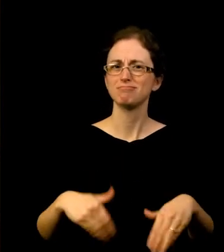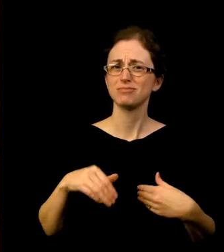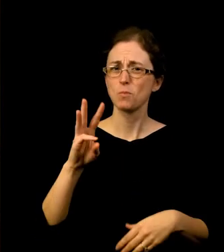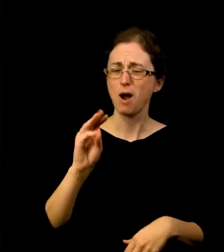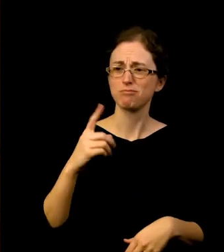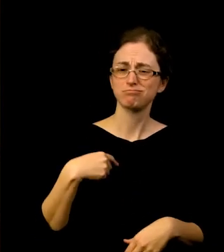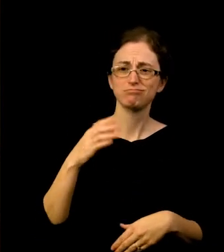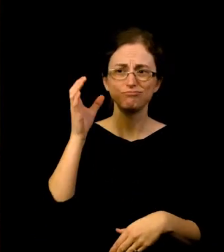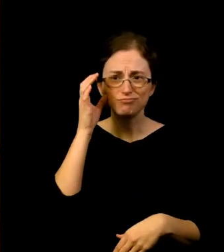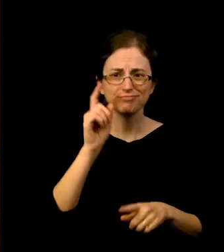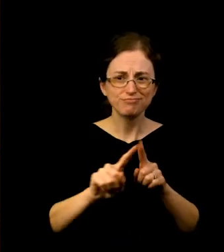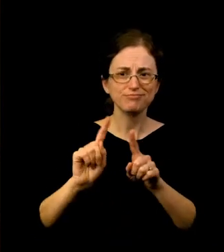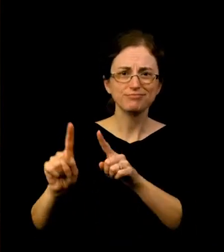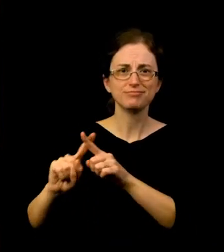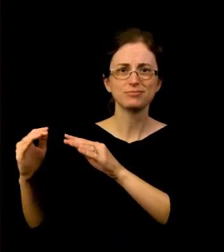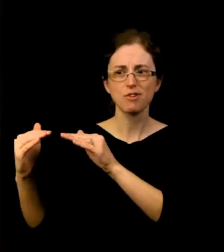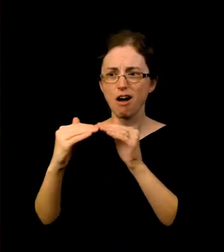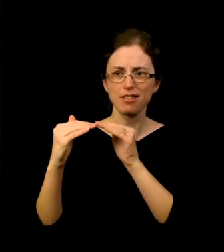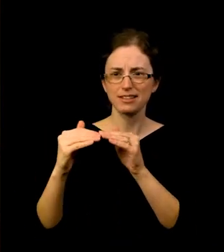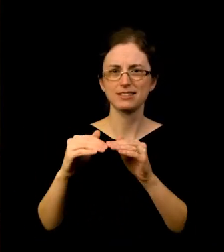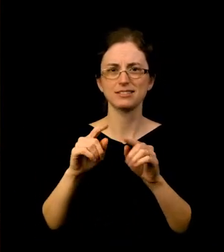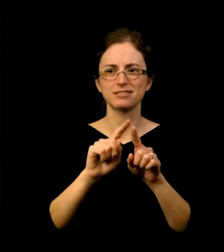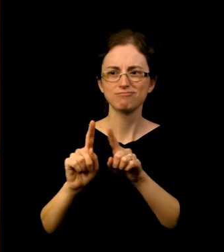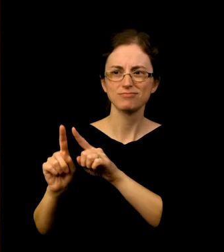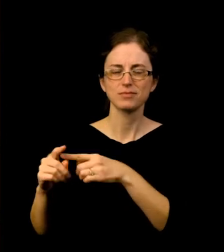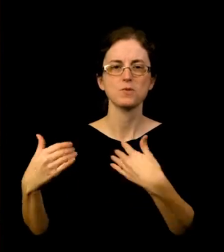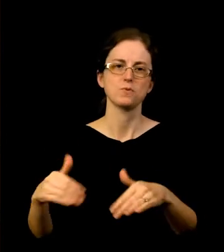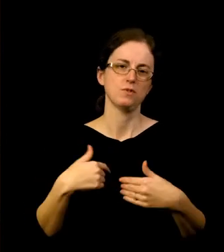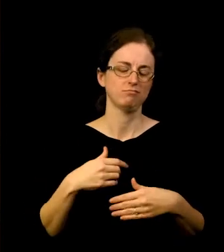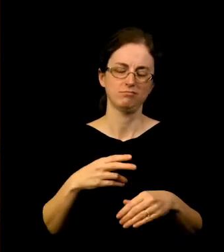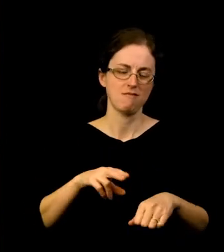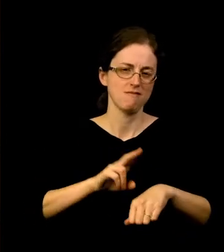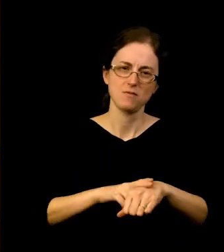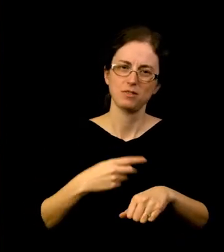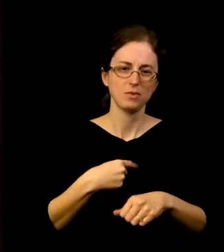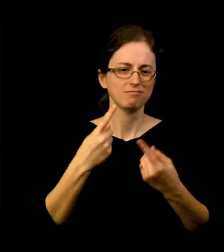it comes as no surprise to me that we’ve accomplished so much this past year despite the challenges.